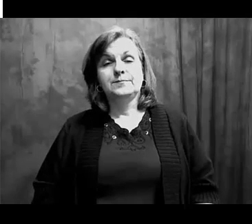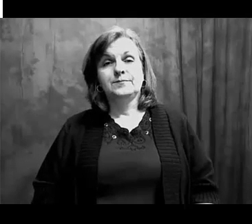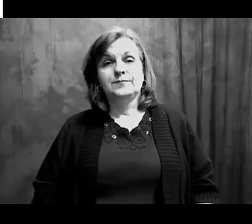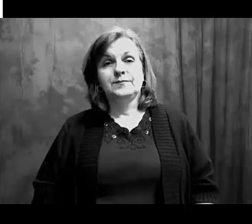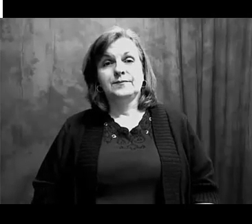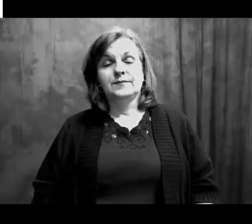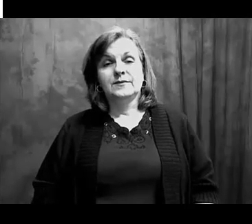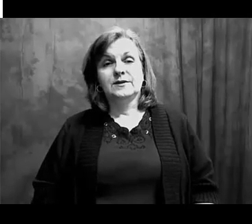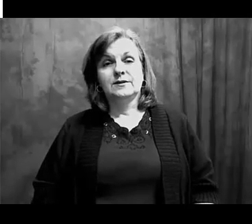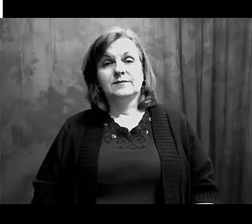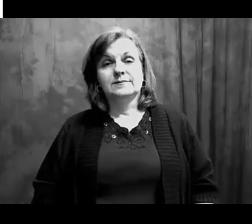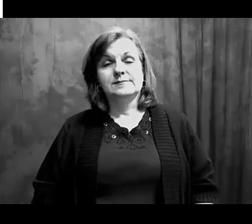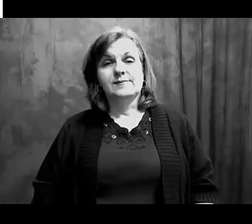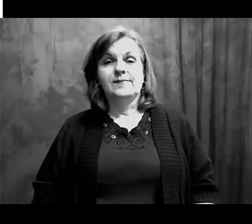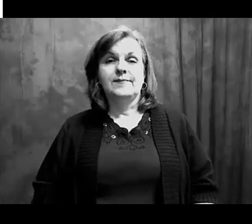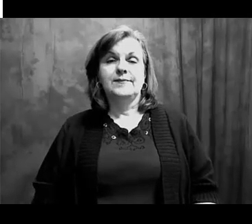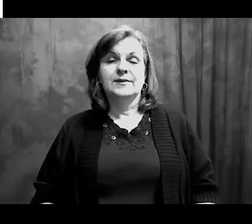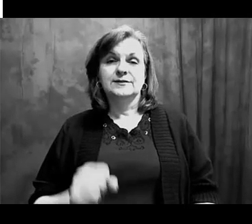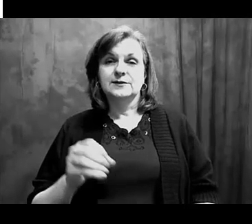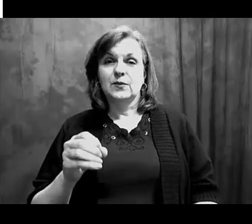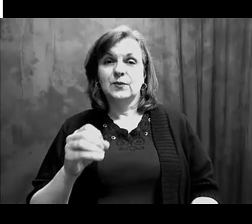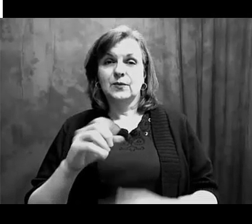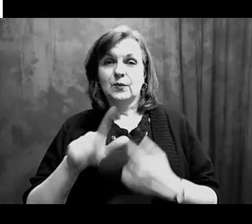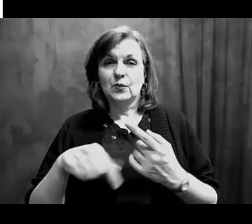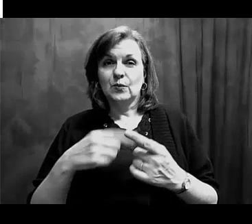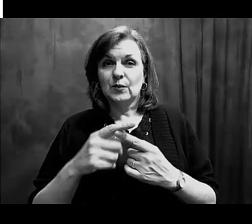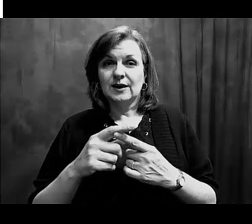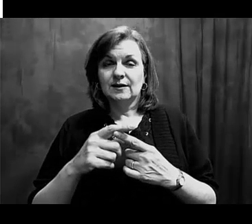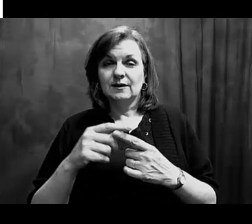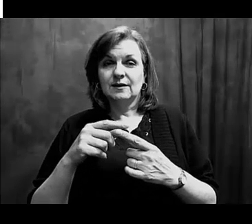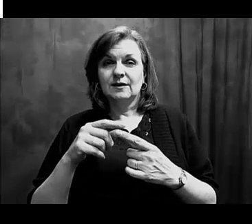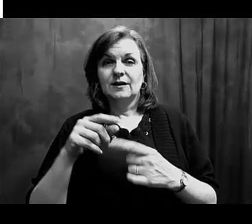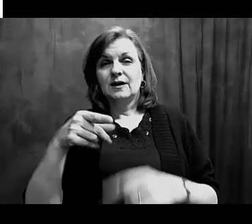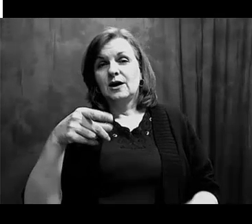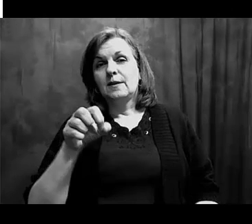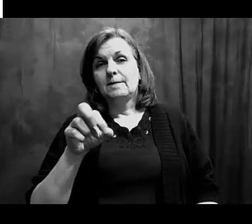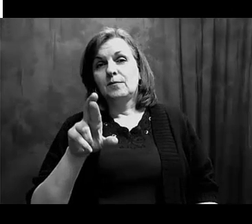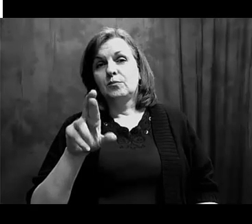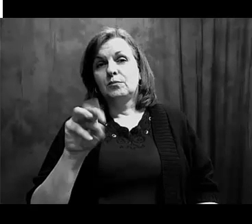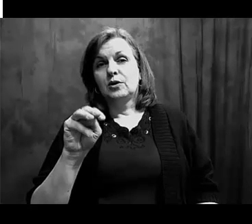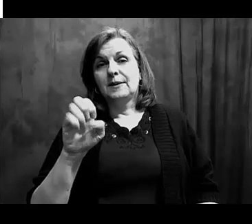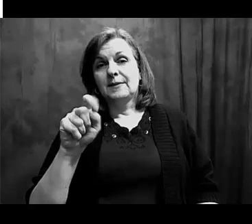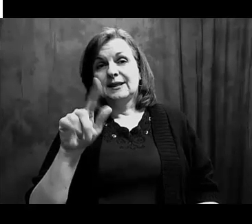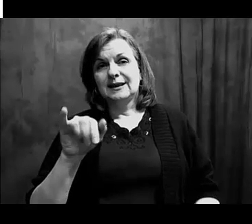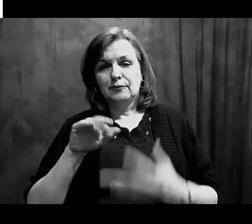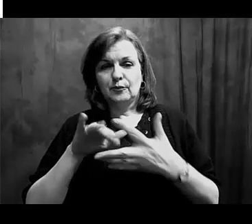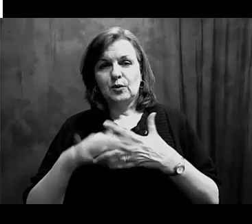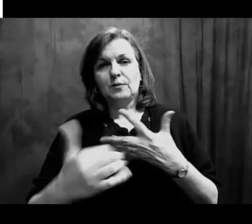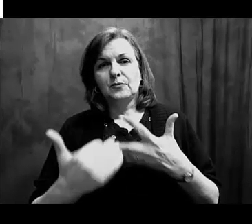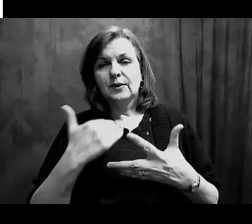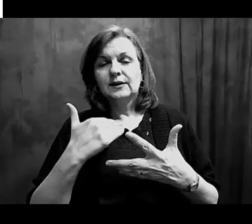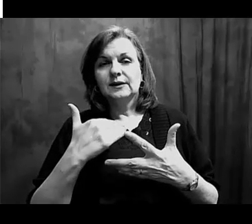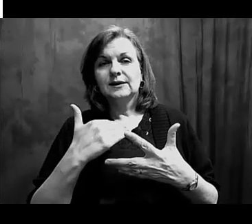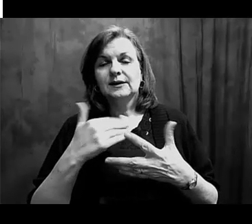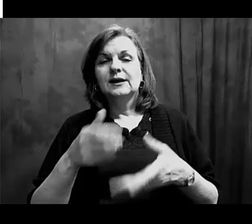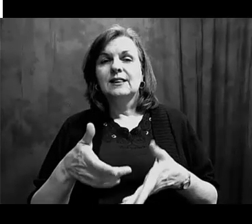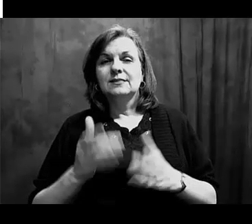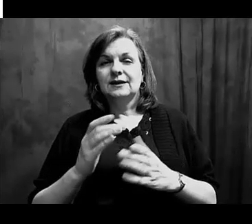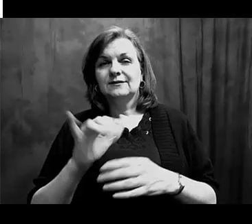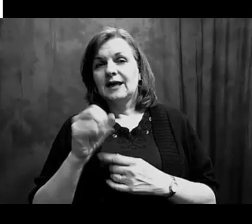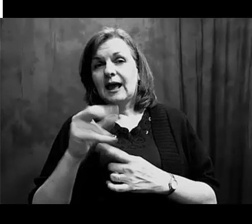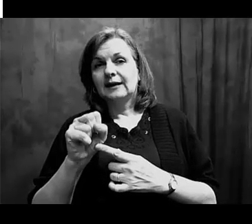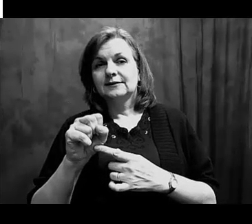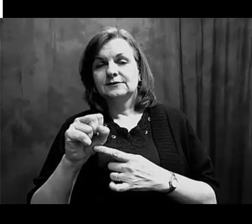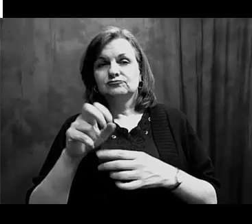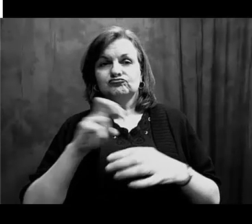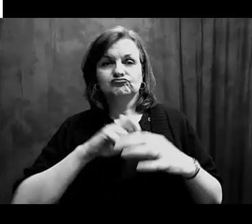inside and outside that cell -- so it's a change in permeability is going to allow ions to move